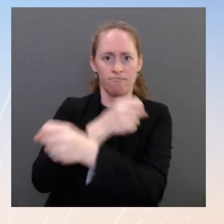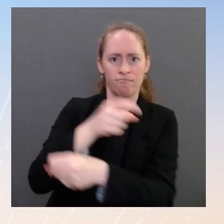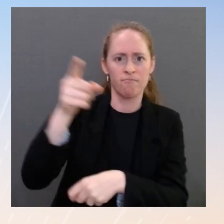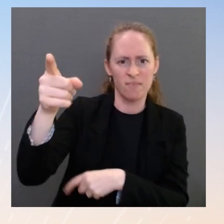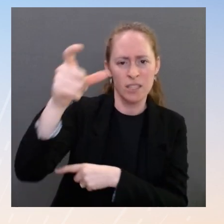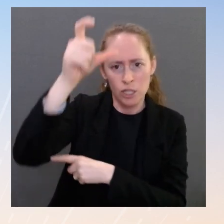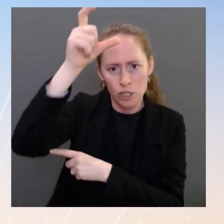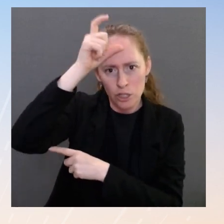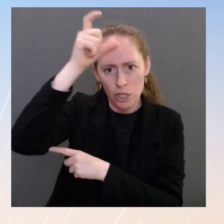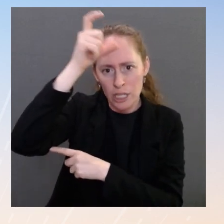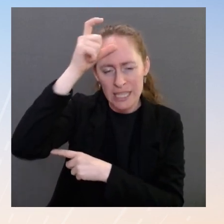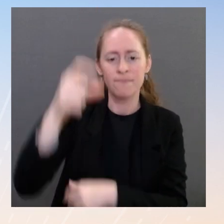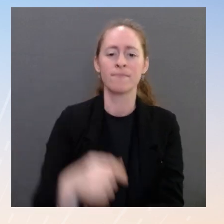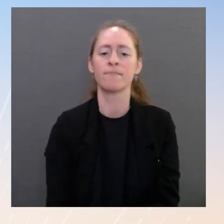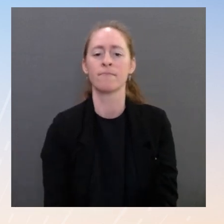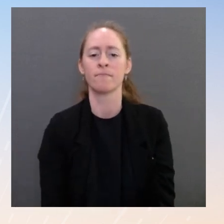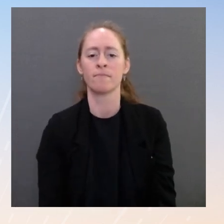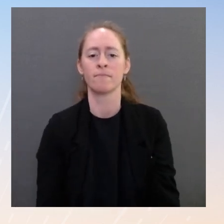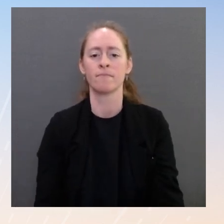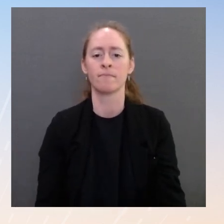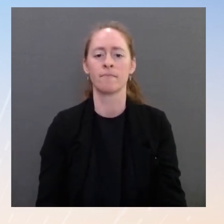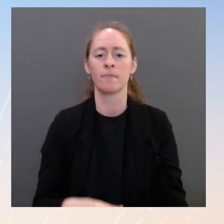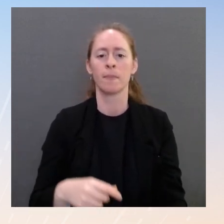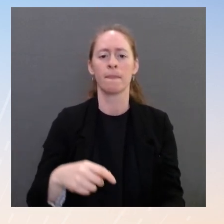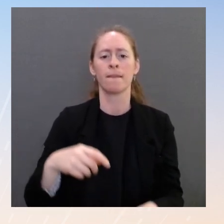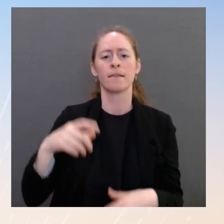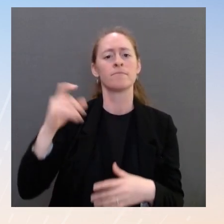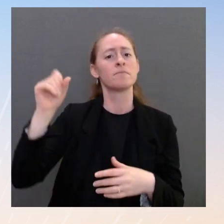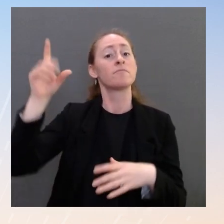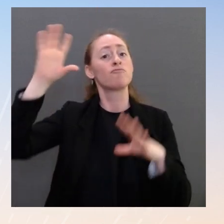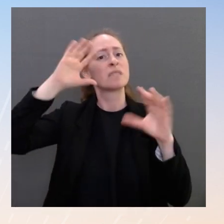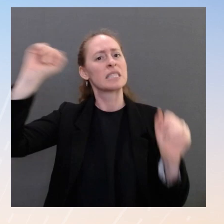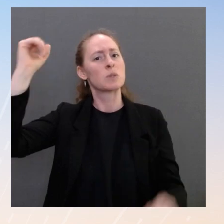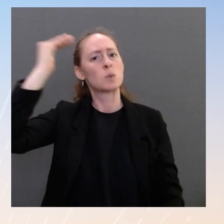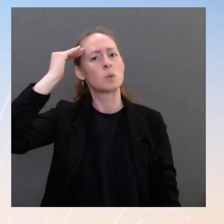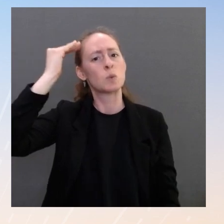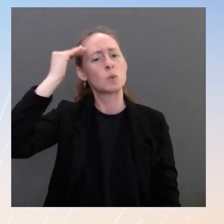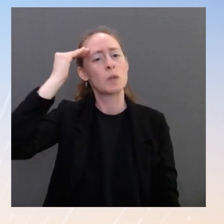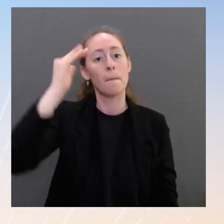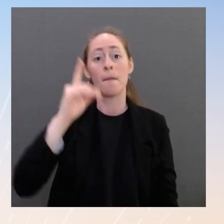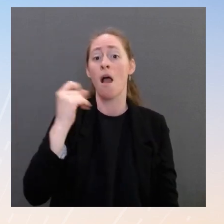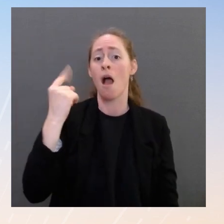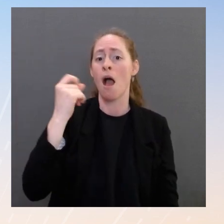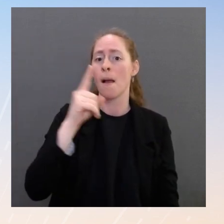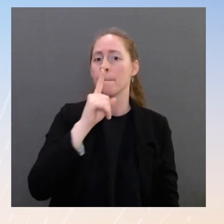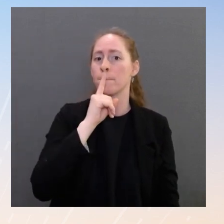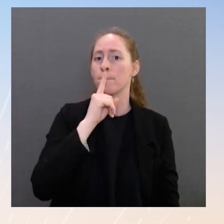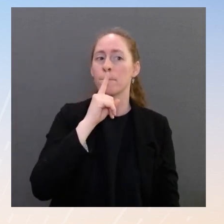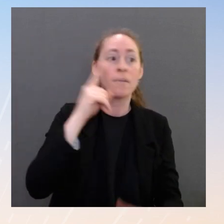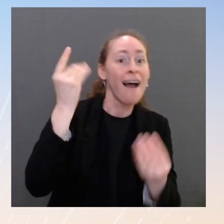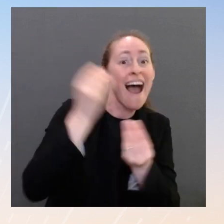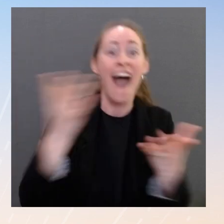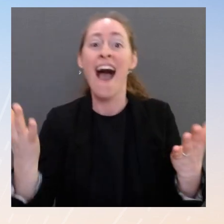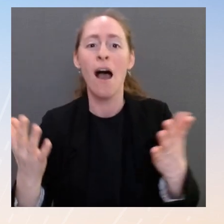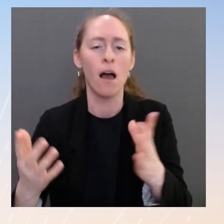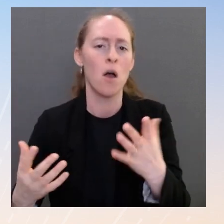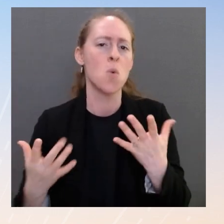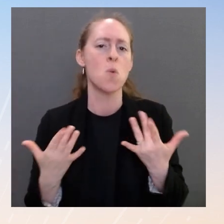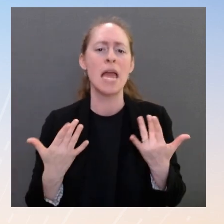that that would be happening but not wanting to put anyone in a position of putting that at risk, even people who are excited and joyful